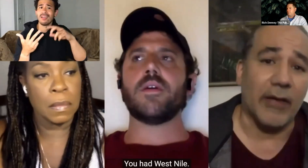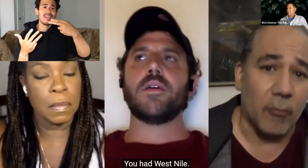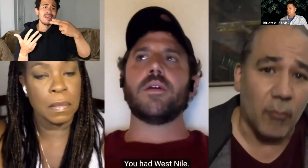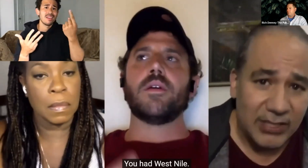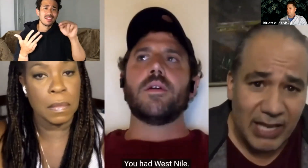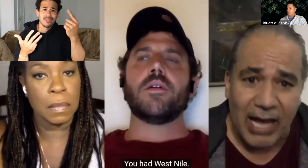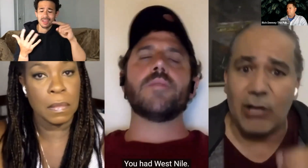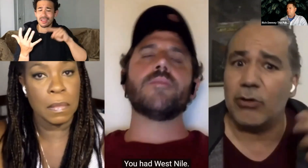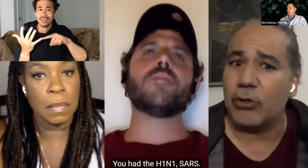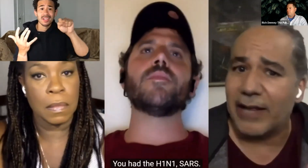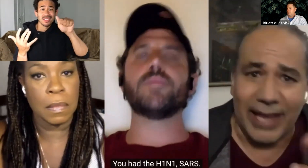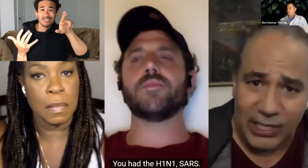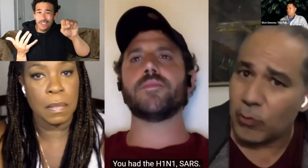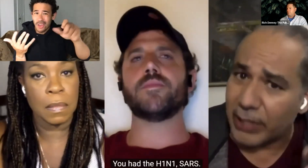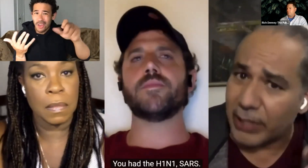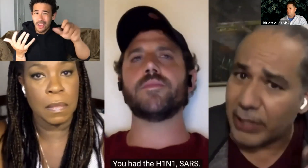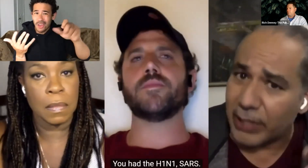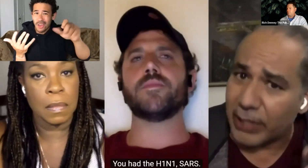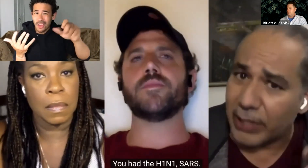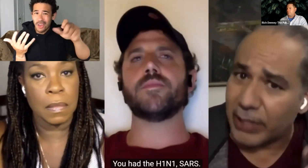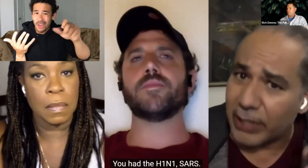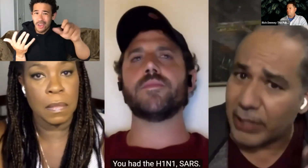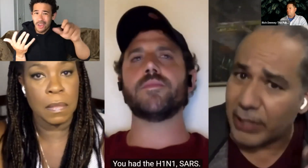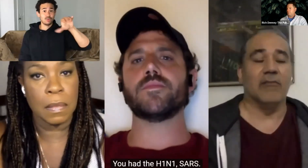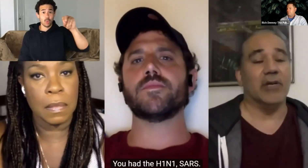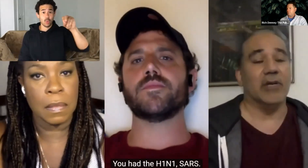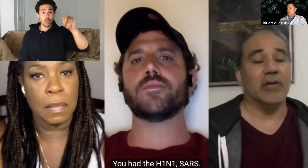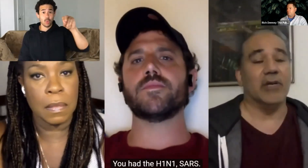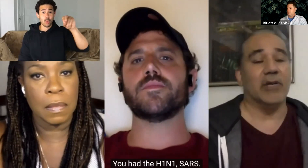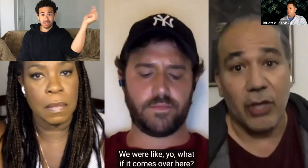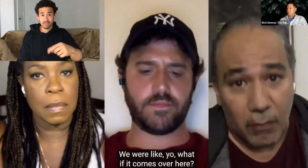had the West Nile, you had the H1N1, SARS. We were like, "Yo,